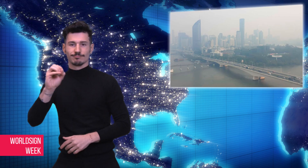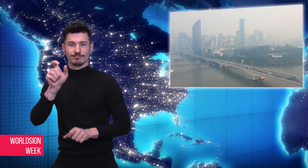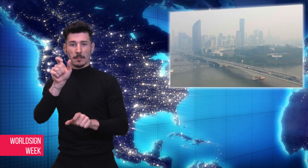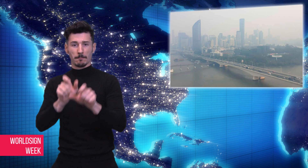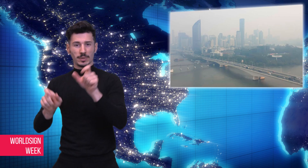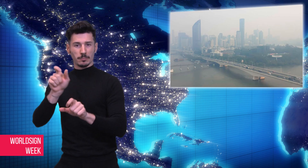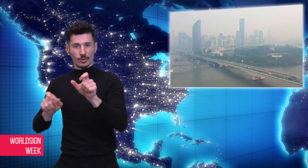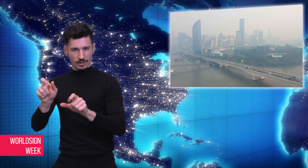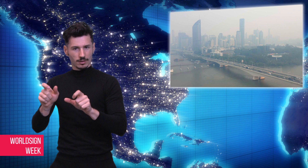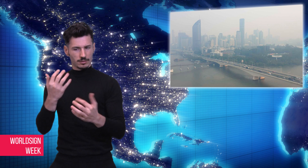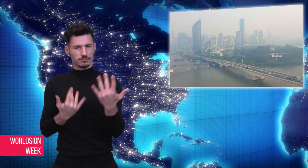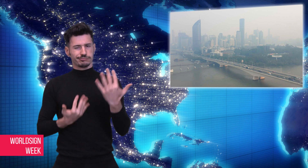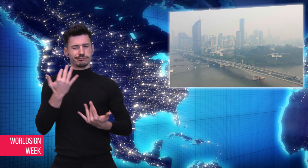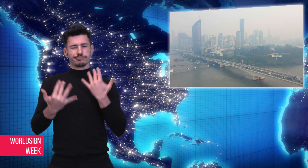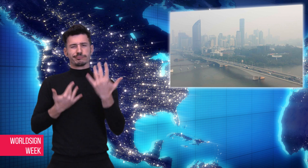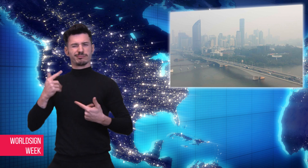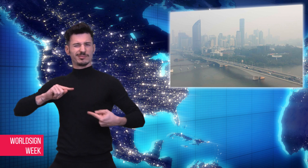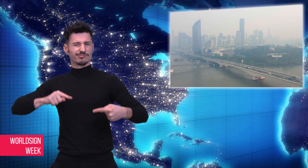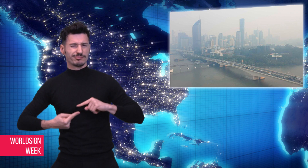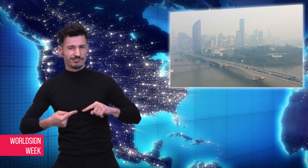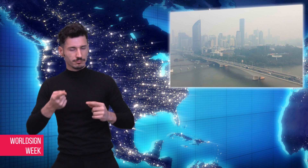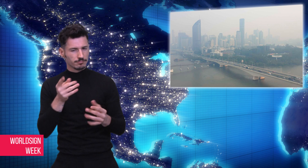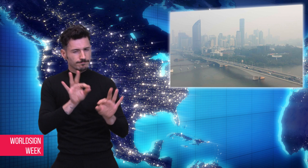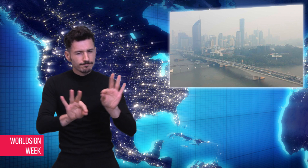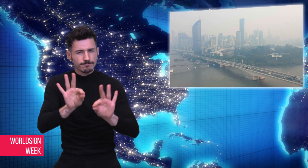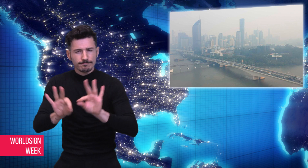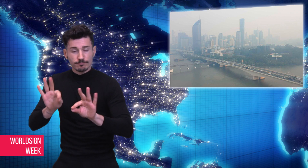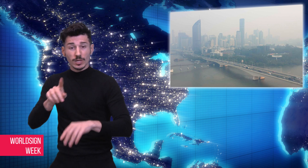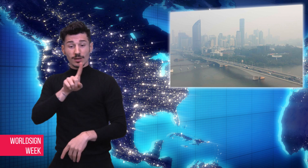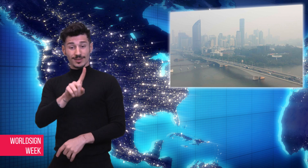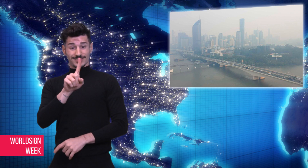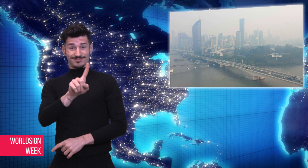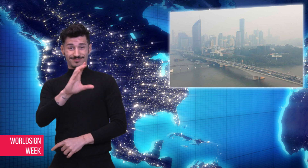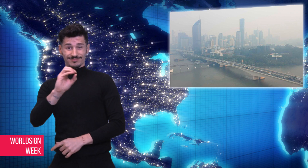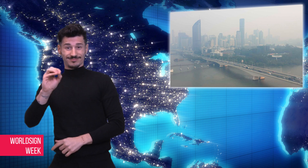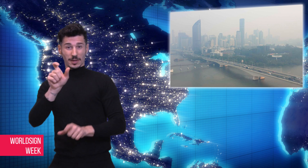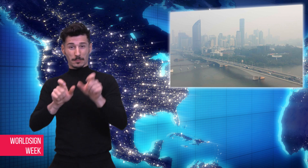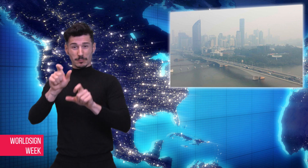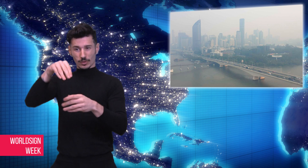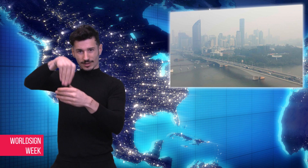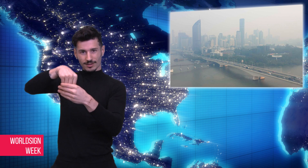Doctors and paramedics have treated more than 100